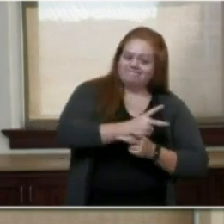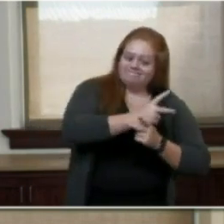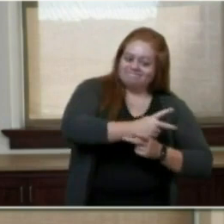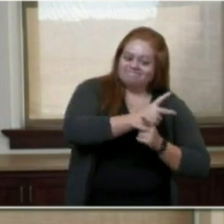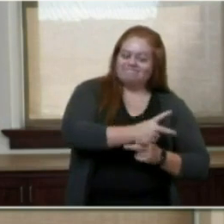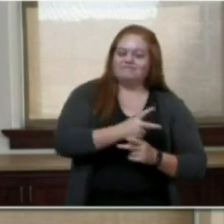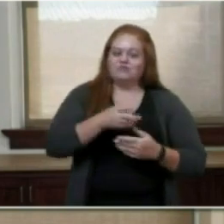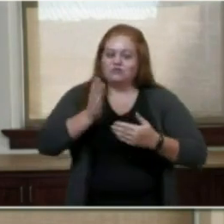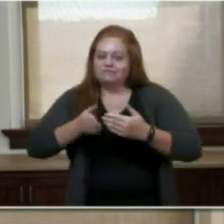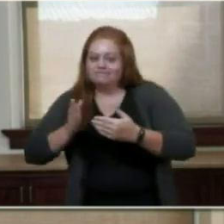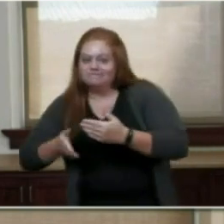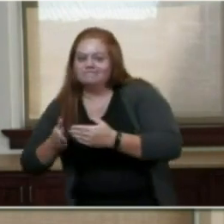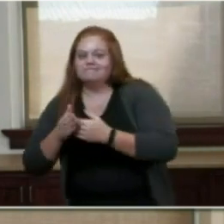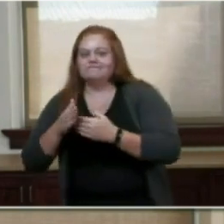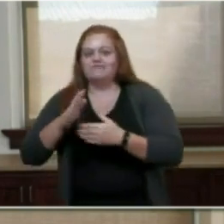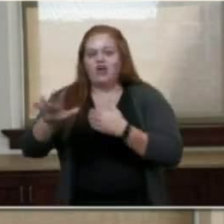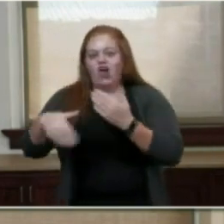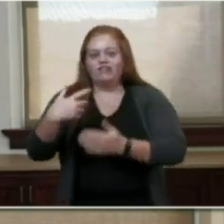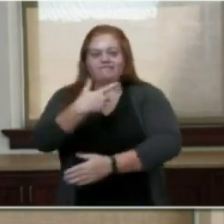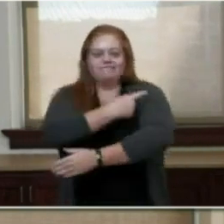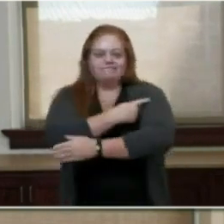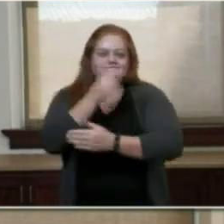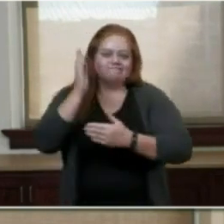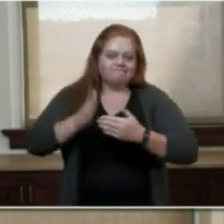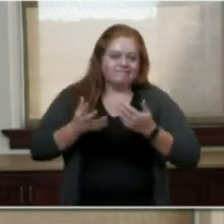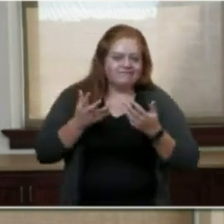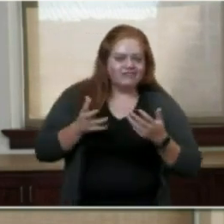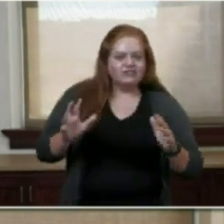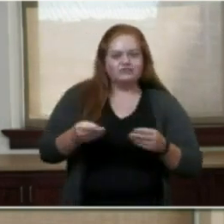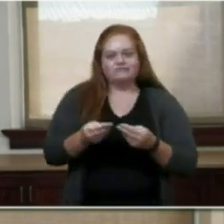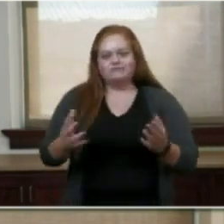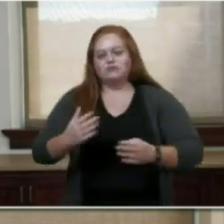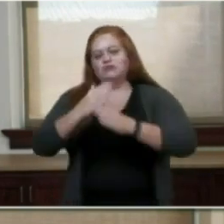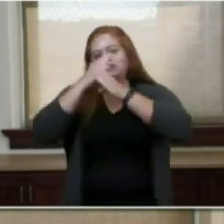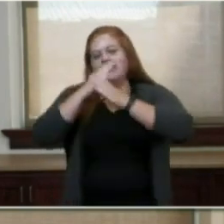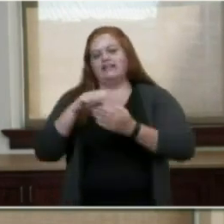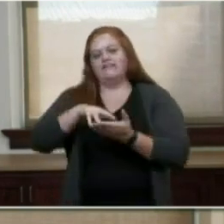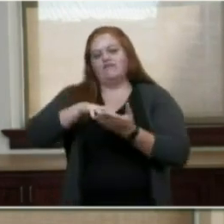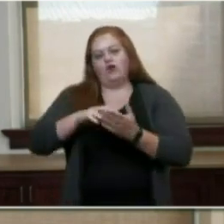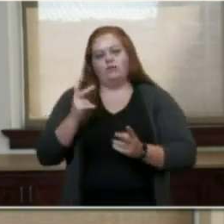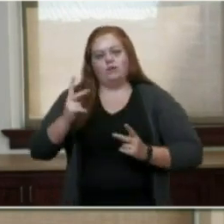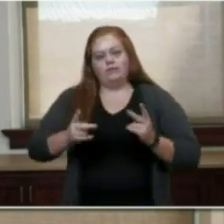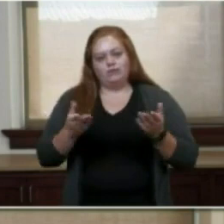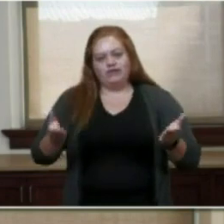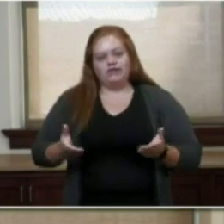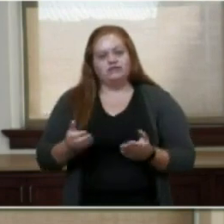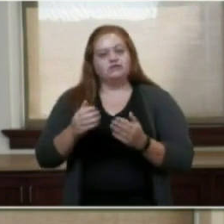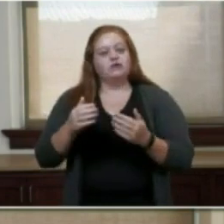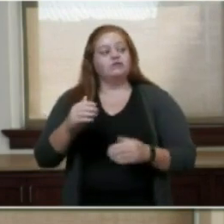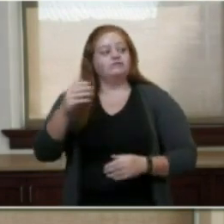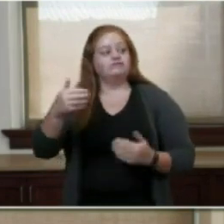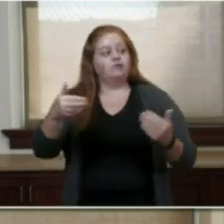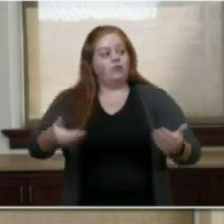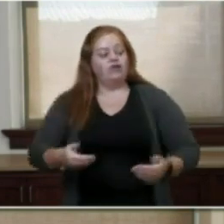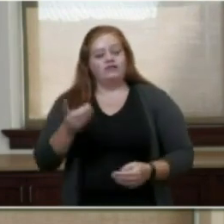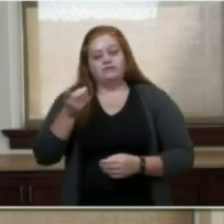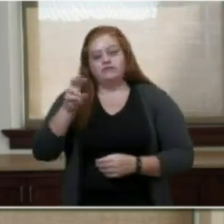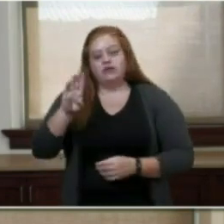last number of folks vaccinated and protect the vulnerable in our population. So with that, let me turn it over to dr bogan, Doctor bogan,